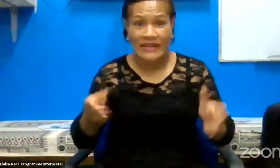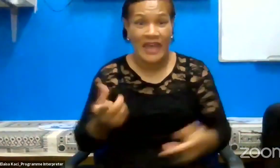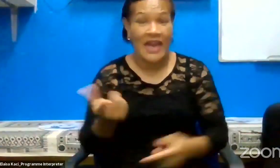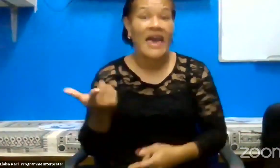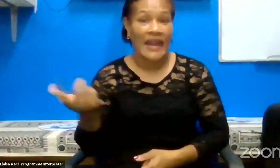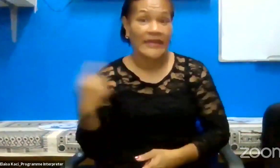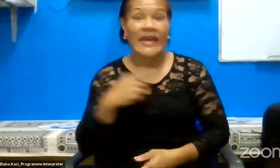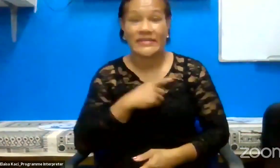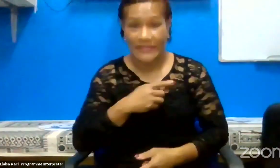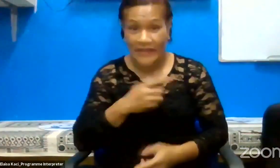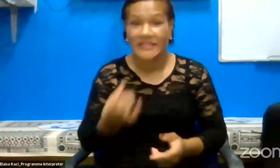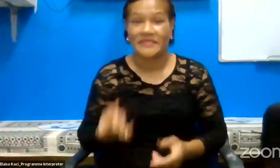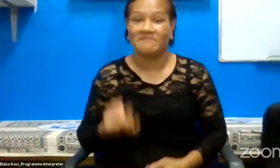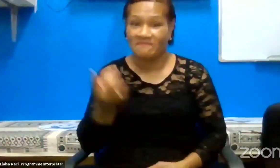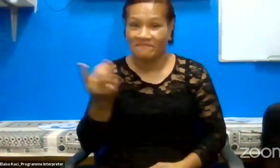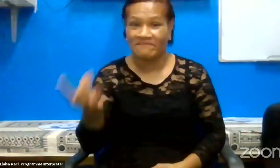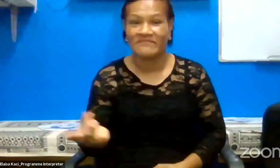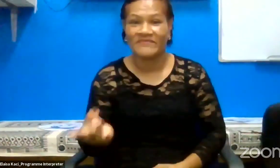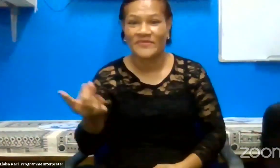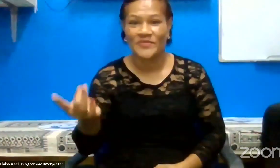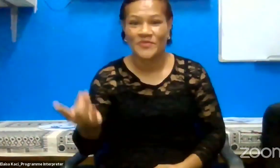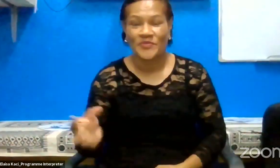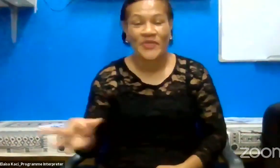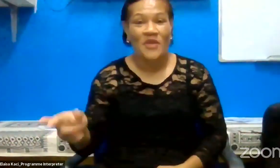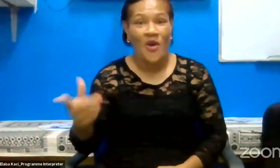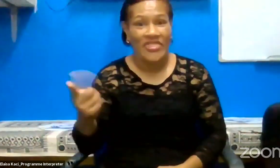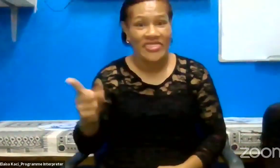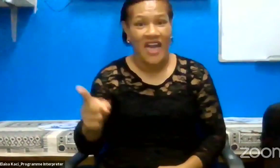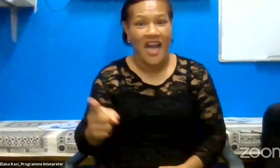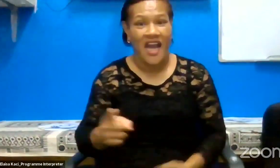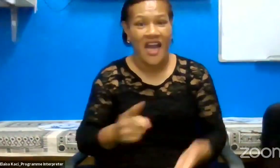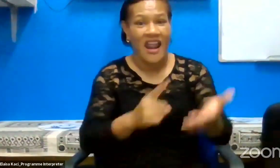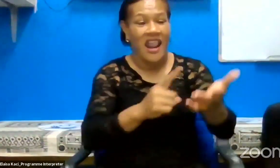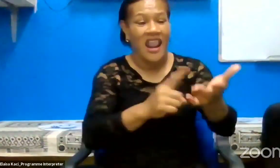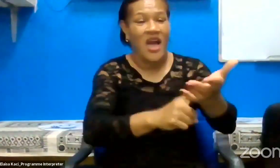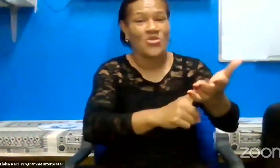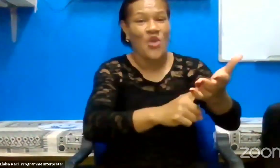I'm sorry. Turn your cameras on. Turn your cameras on and